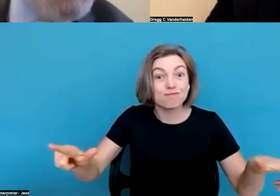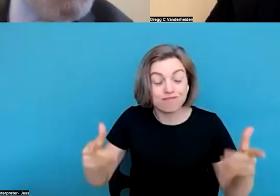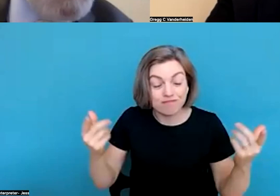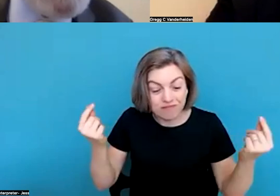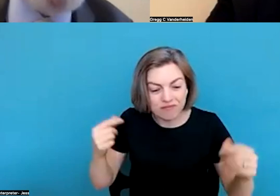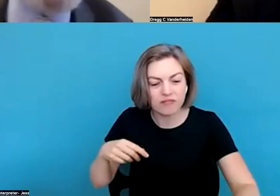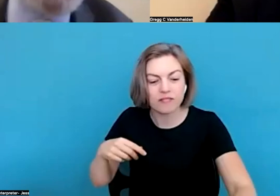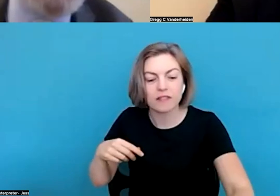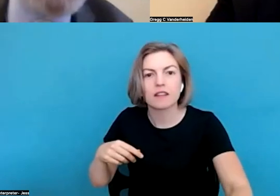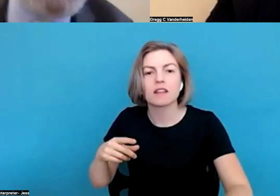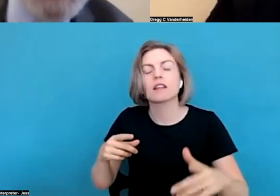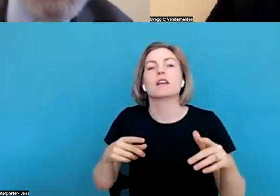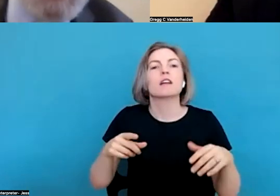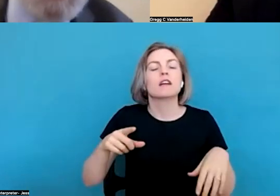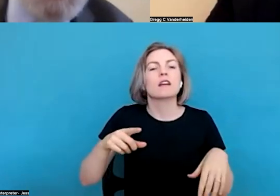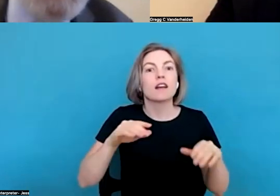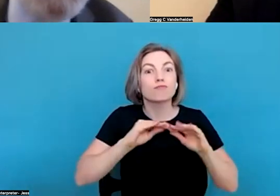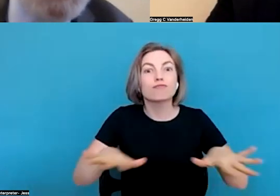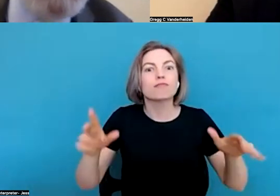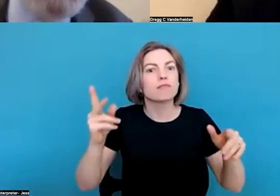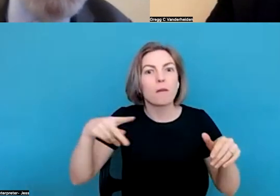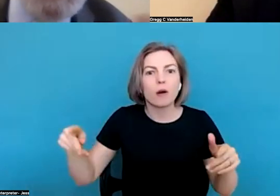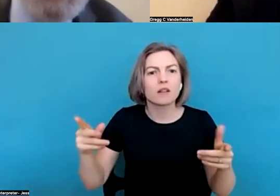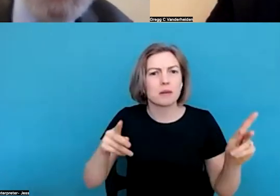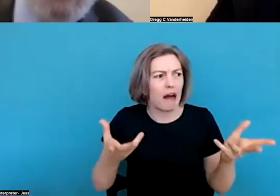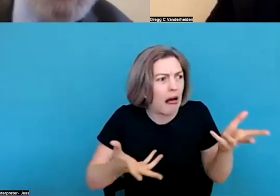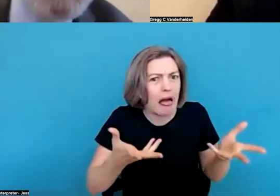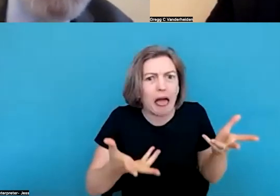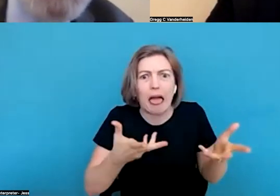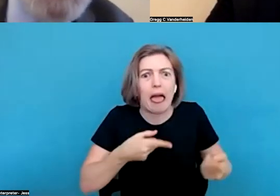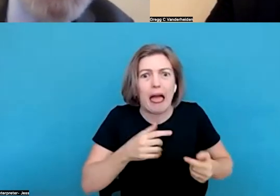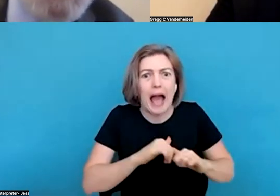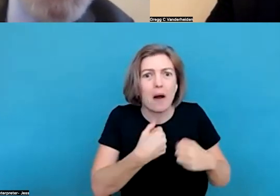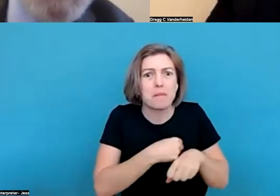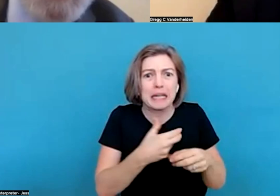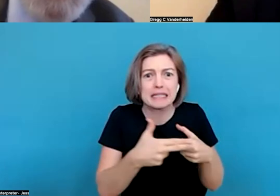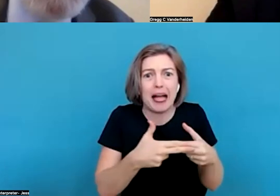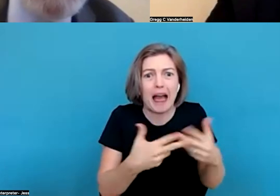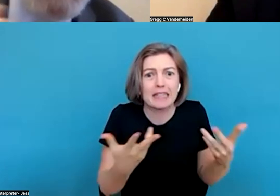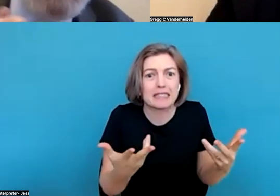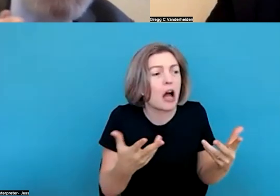were enabled to make slides themselves instead of having to turn to specialists -- and we could